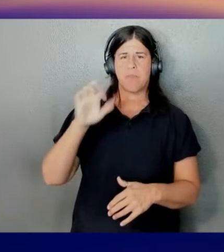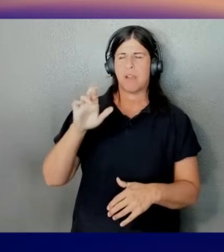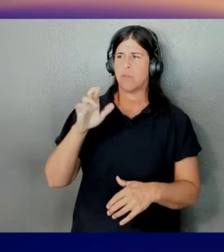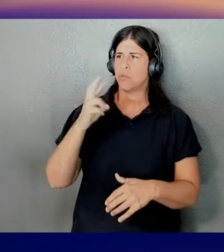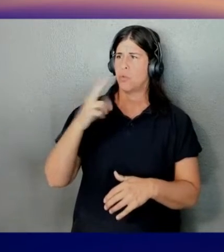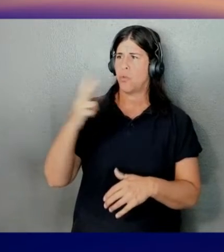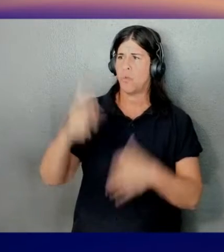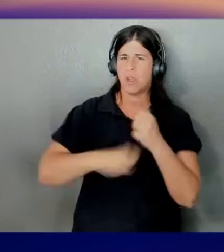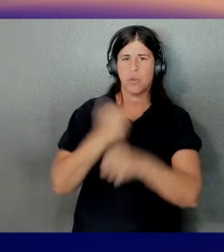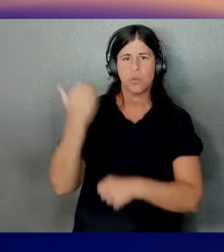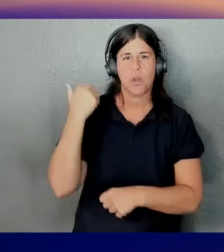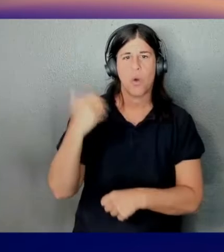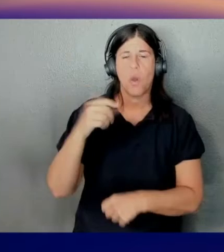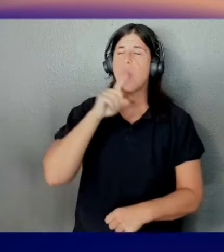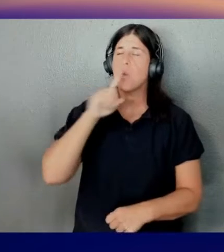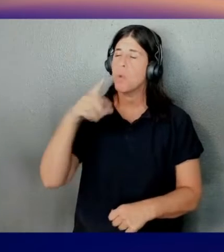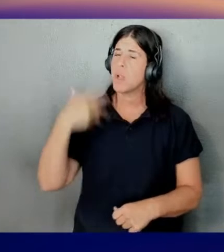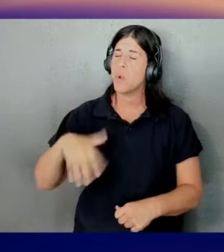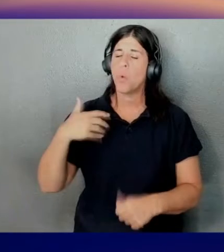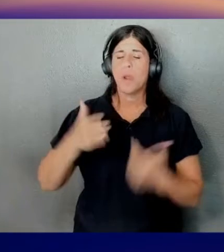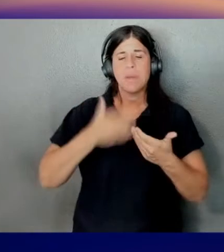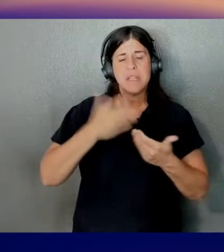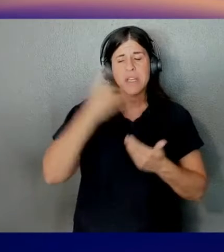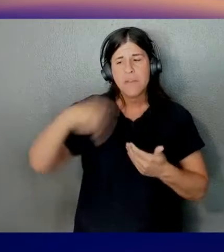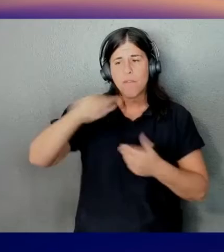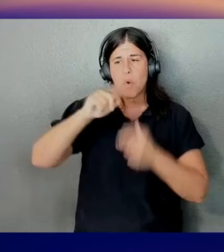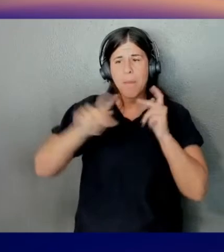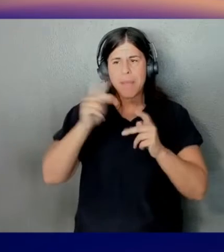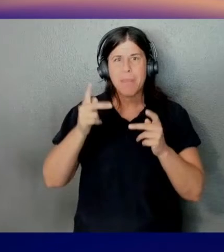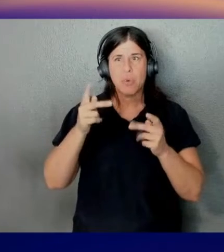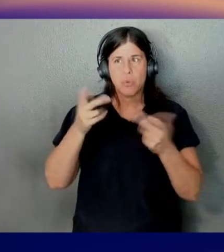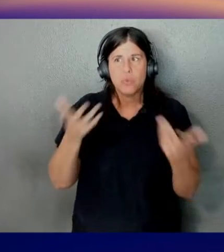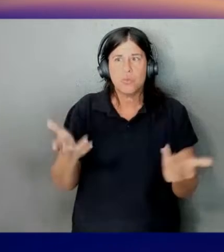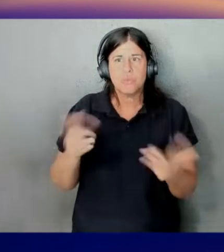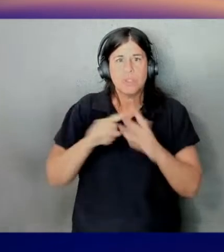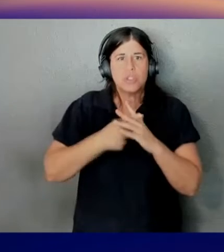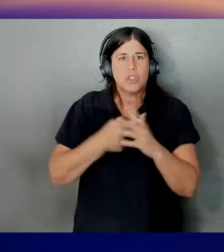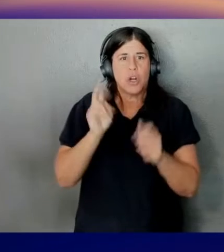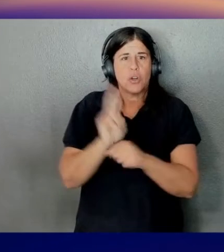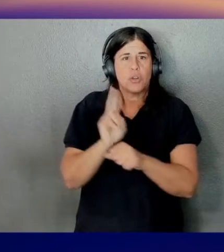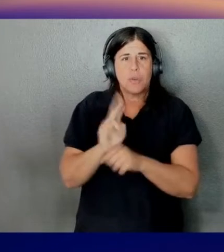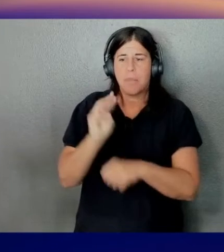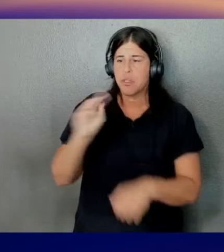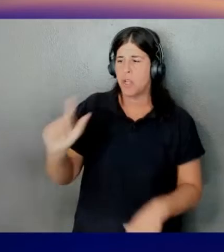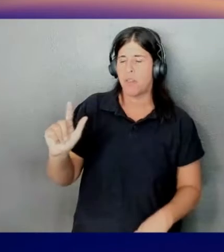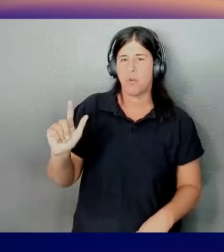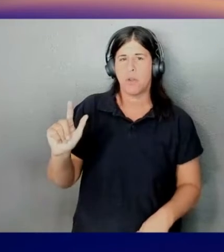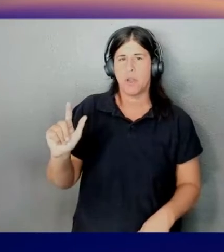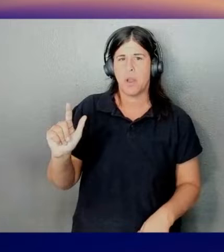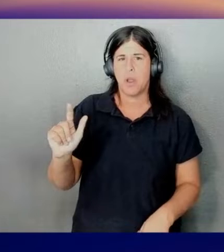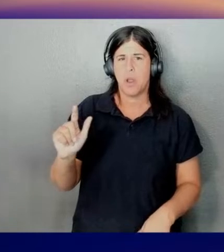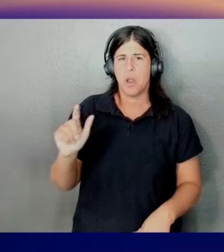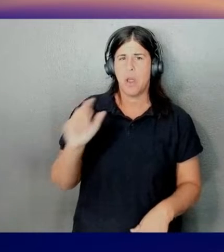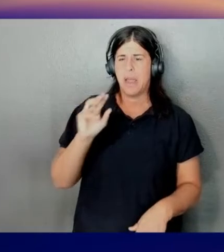it really made it even easier for people then to, to start doing machine learning. Where does SageMaker canvas fit into the,